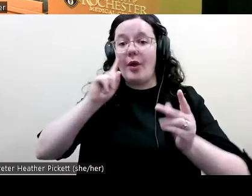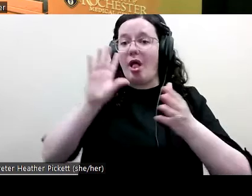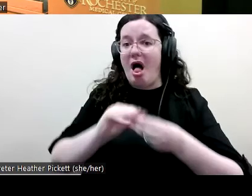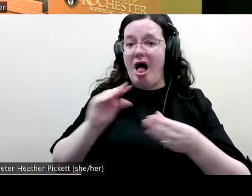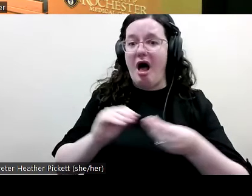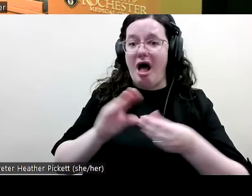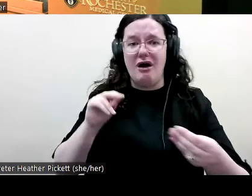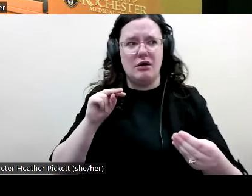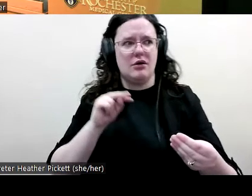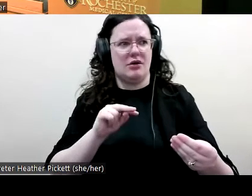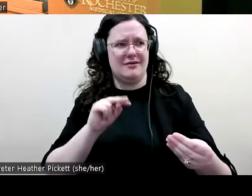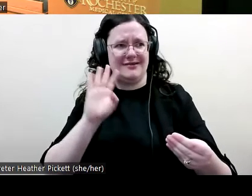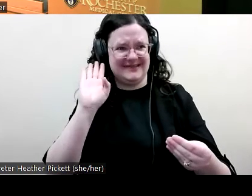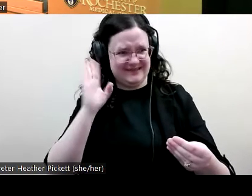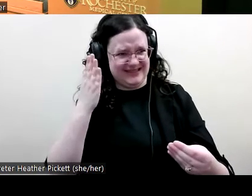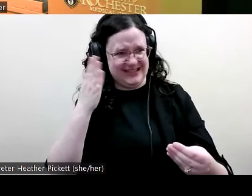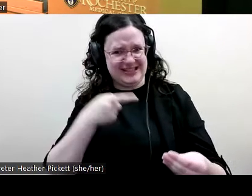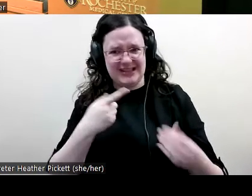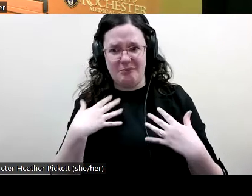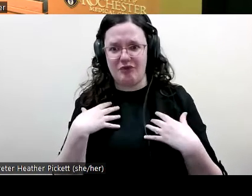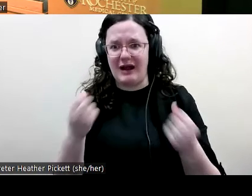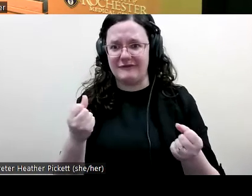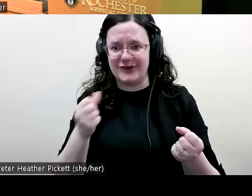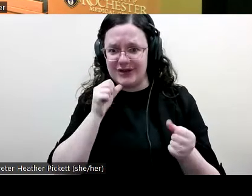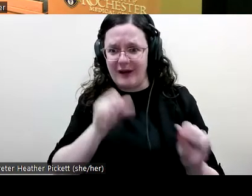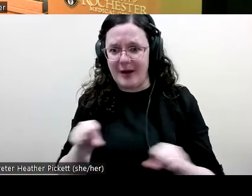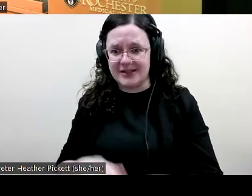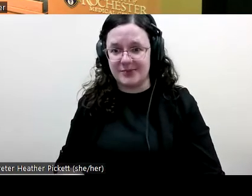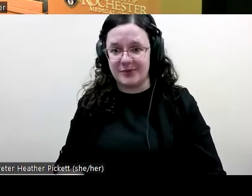in a family you know you might have a mother who's like I'm G to hang on to hope and the